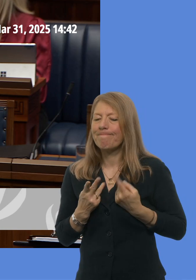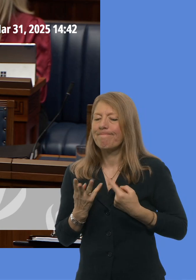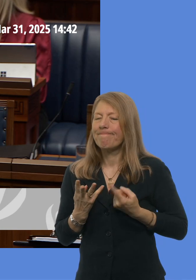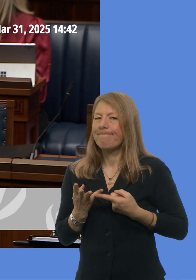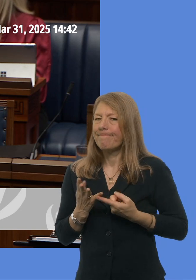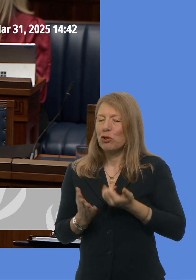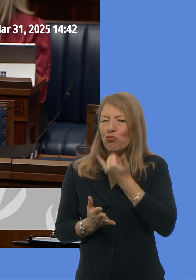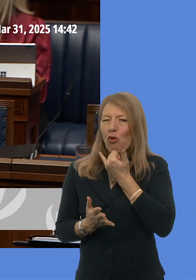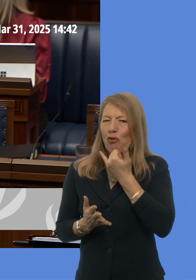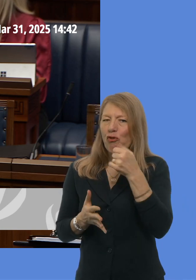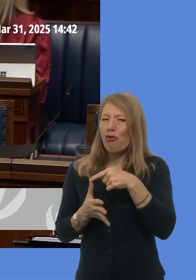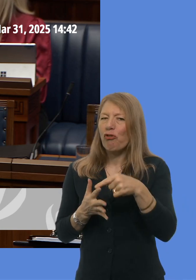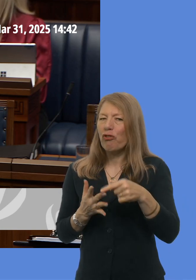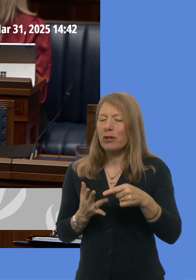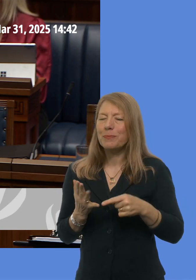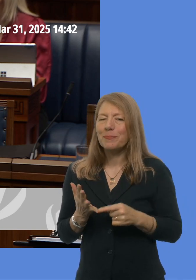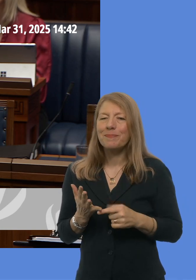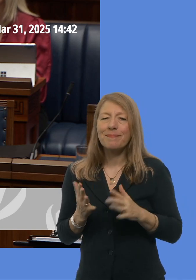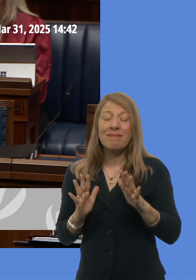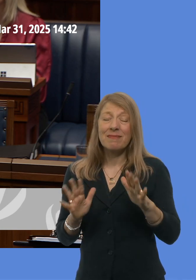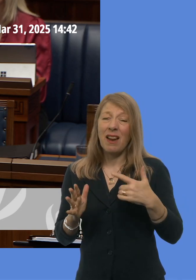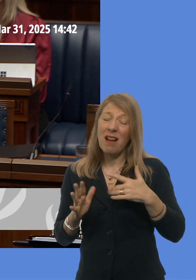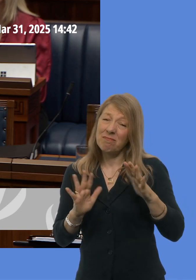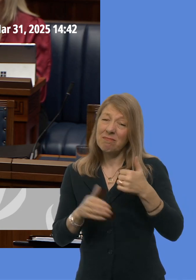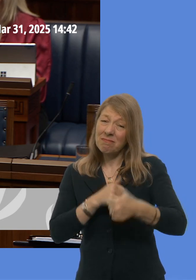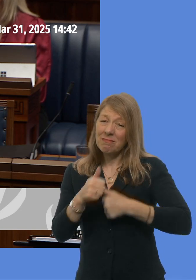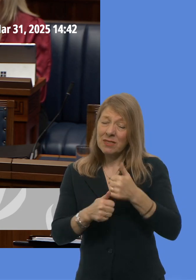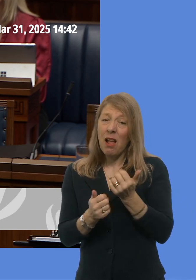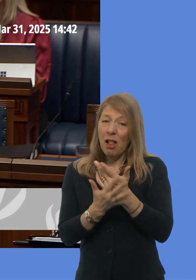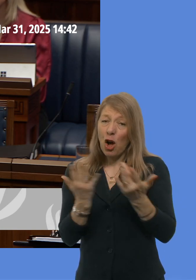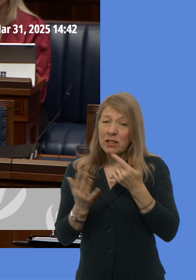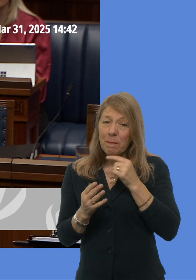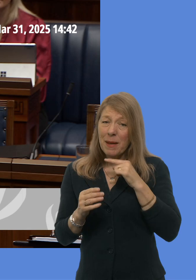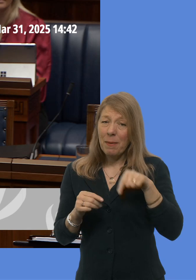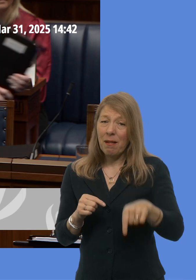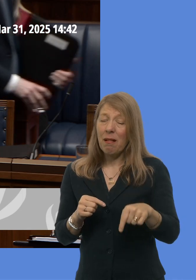have campaigned right across these aisles, not just here in Northern Ireland. It has been a very long and traumatic